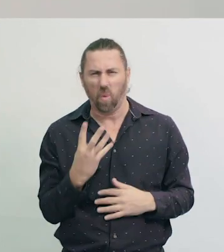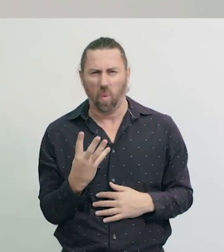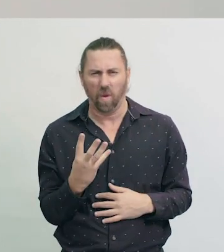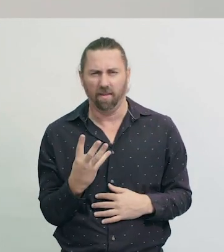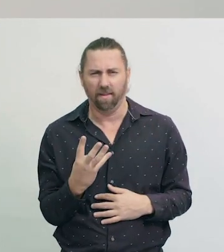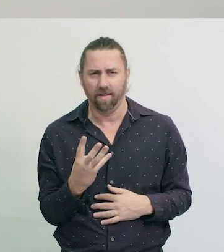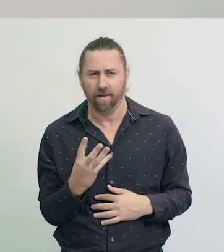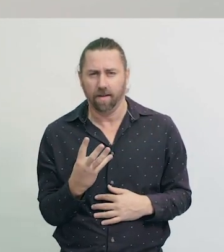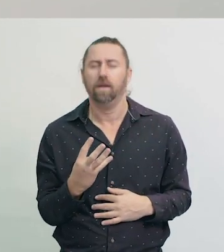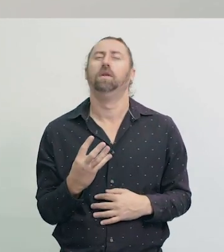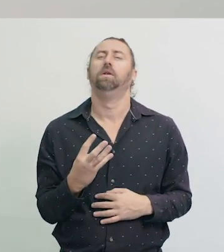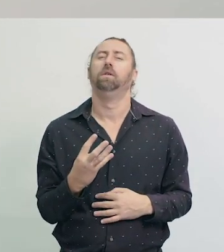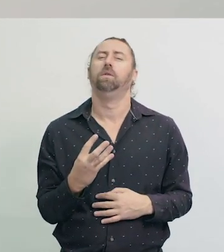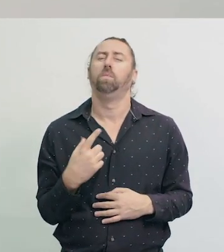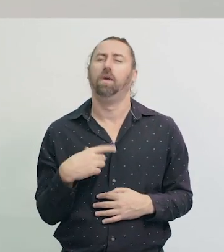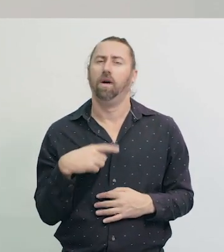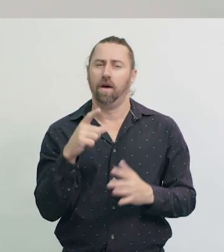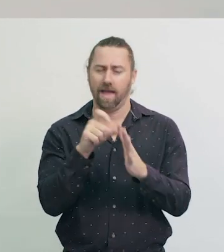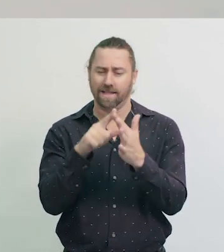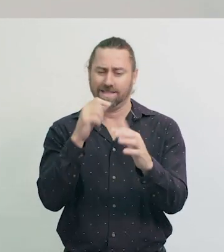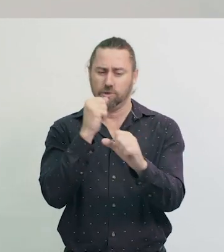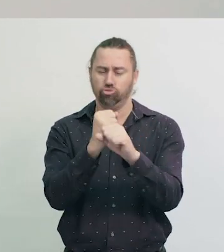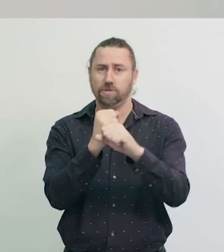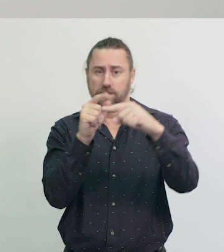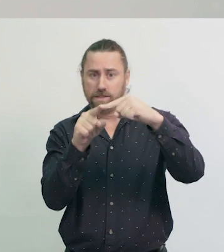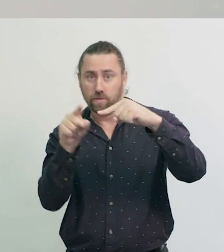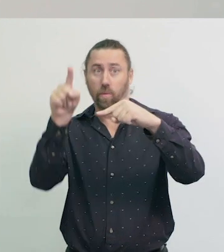The explanation for this comes from the number of degrees in a revolution.